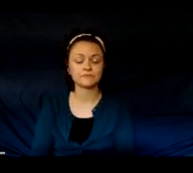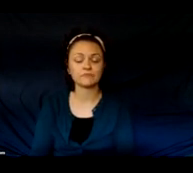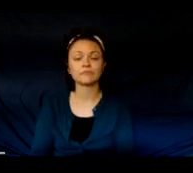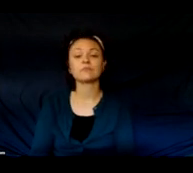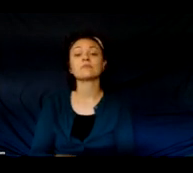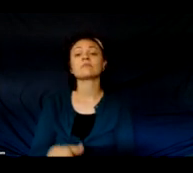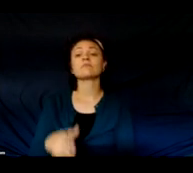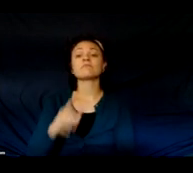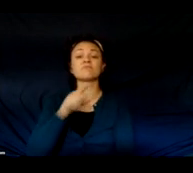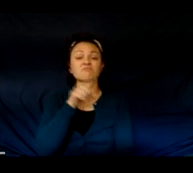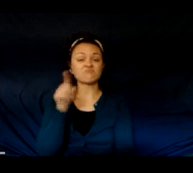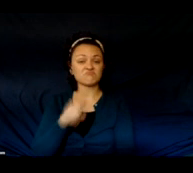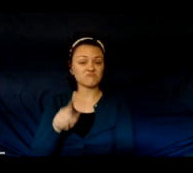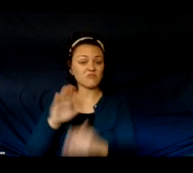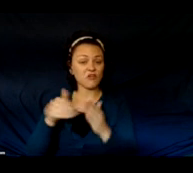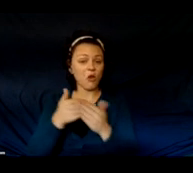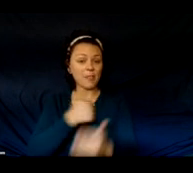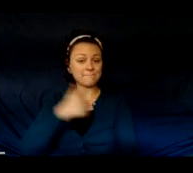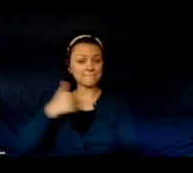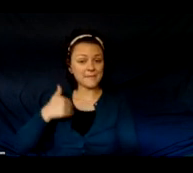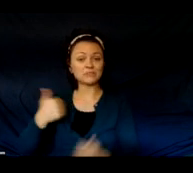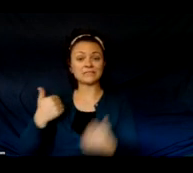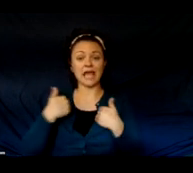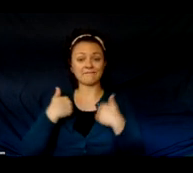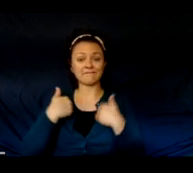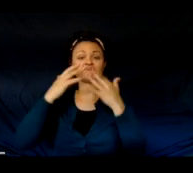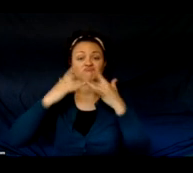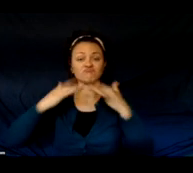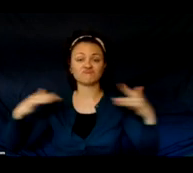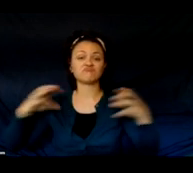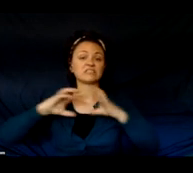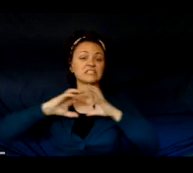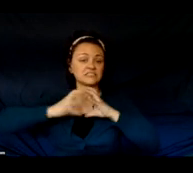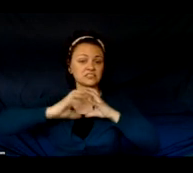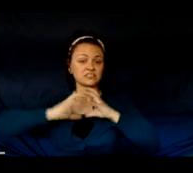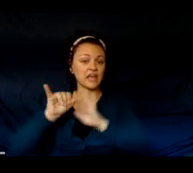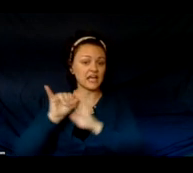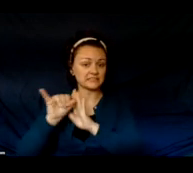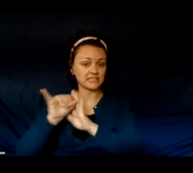intersectional identities and are representative of many different groups.